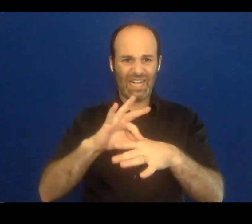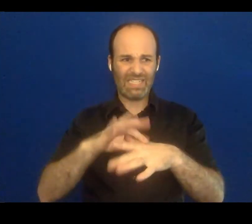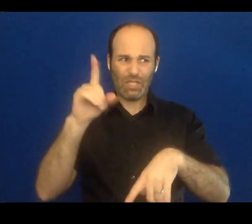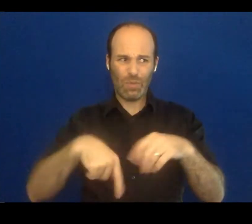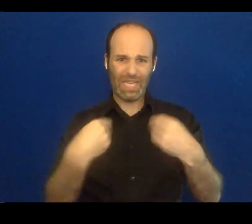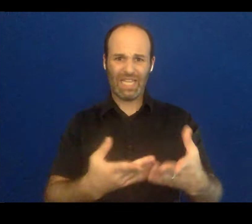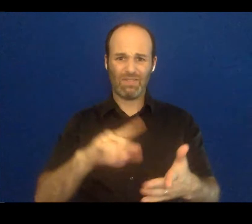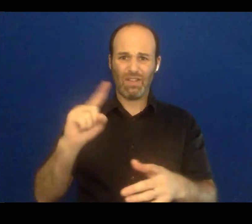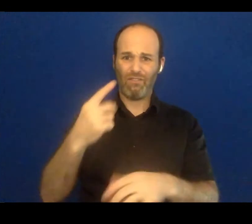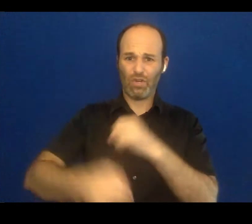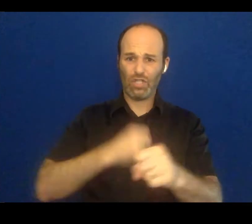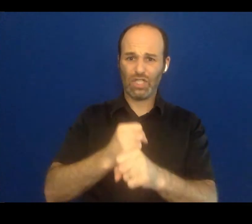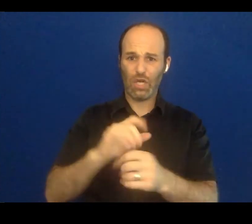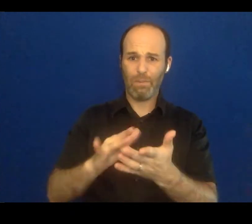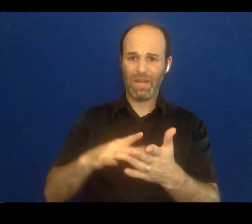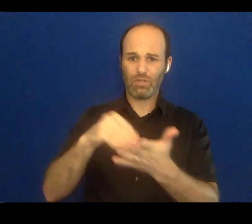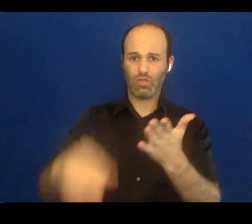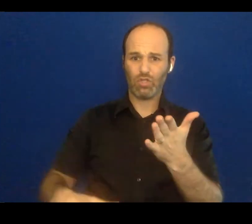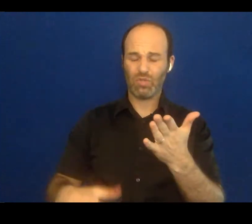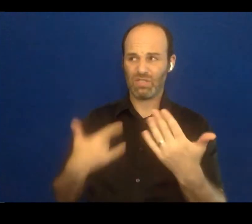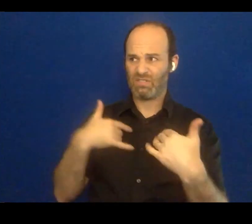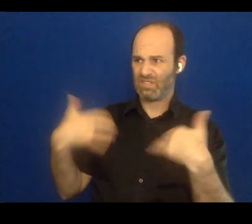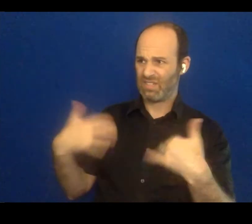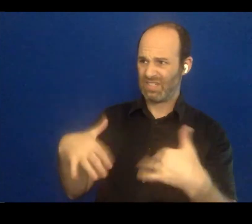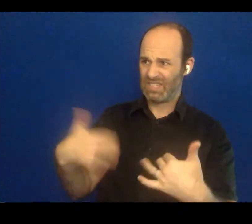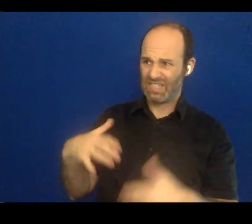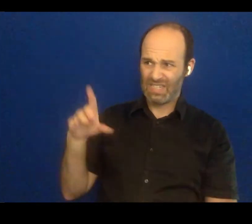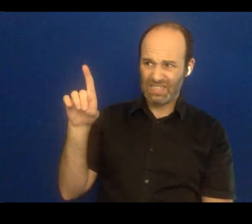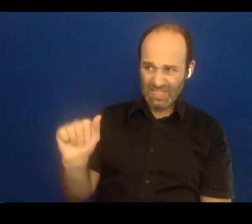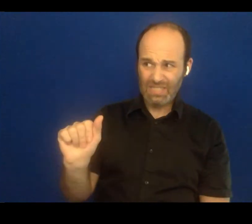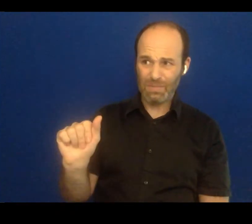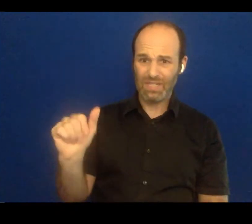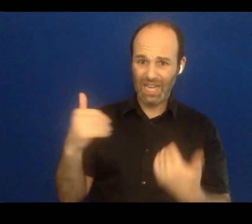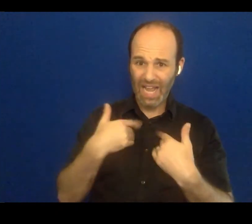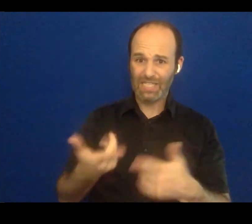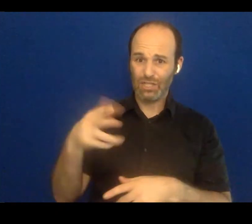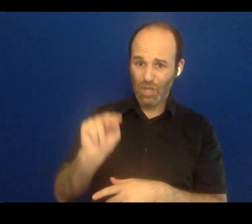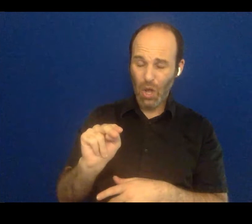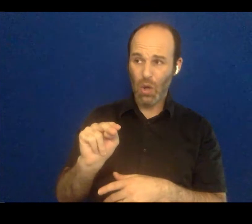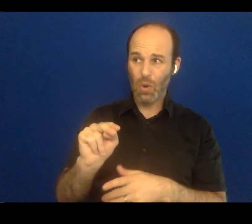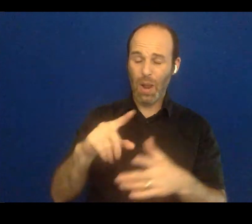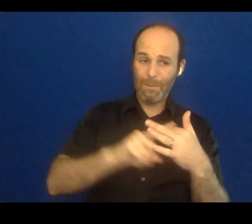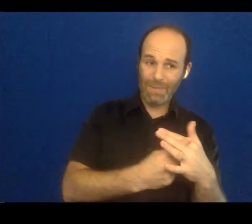MEDICAL STUDENTS. IT HAS ITS OWN CONTENT.